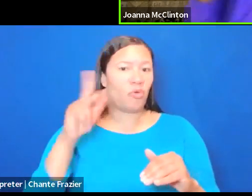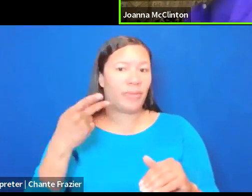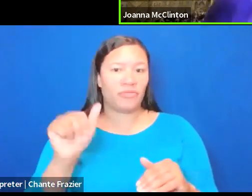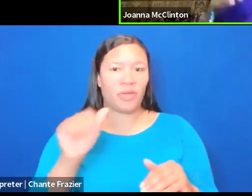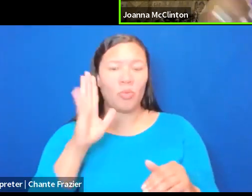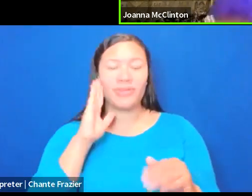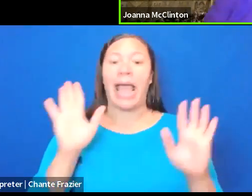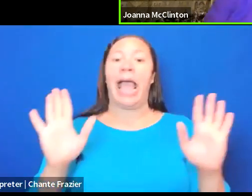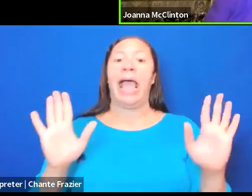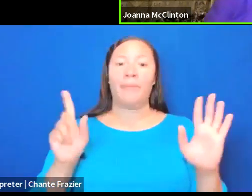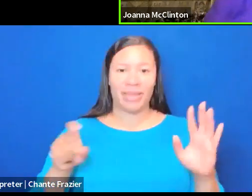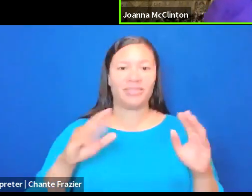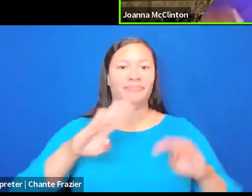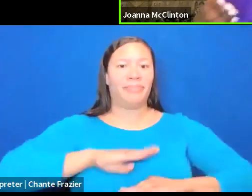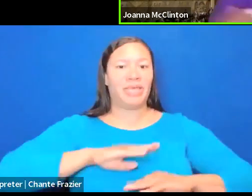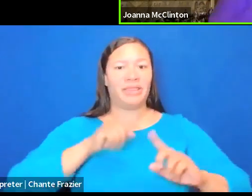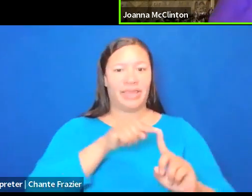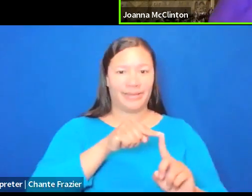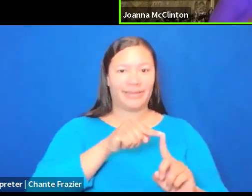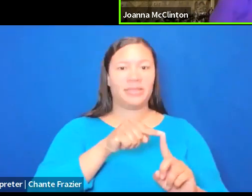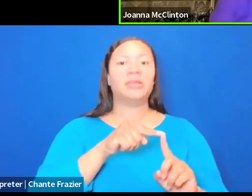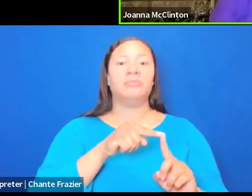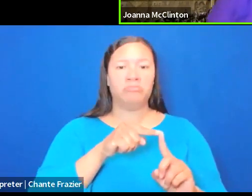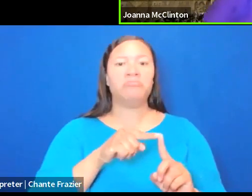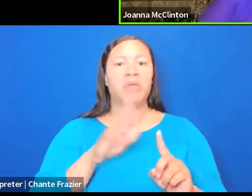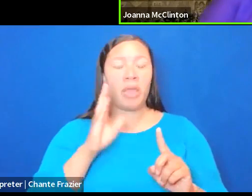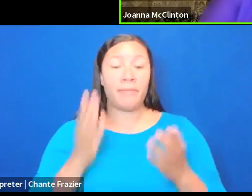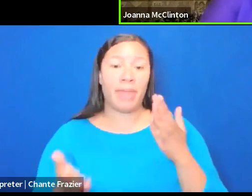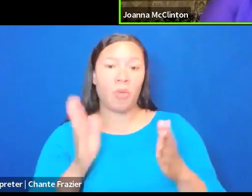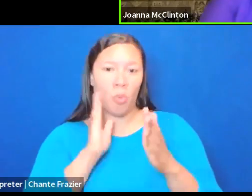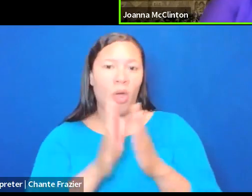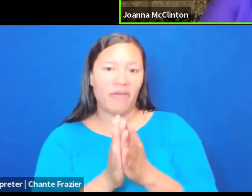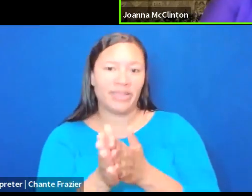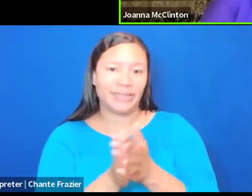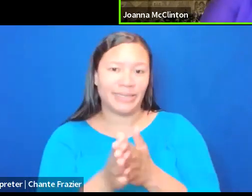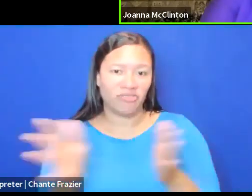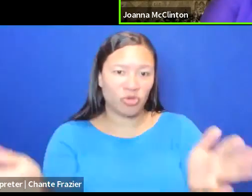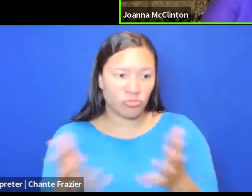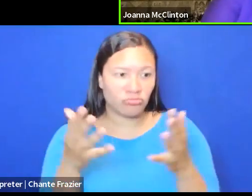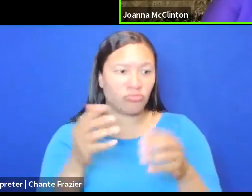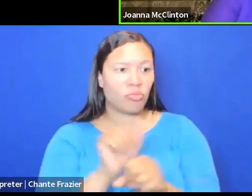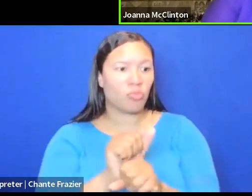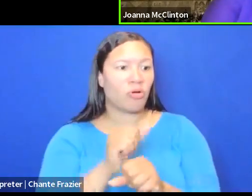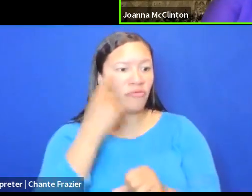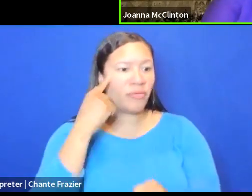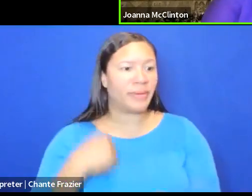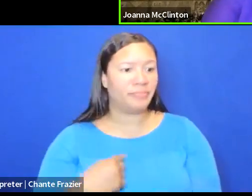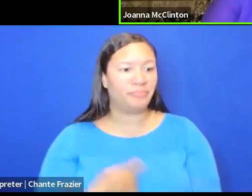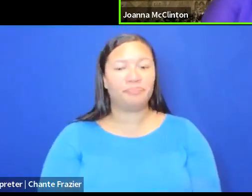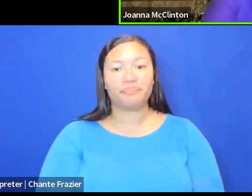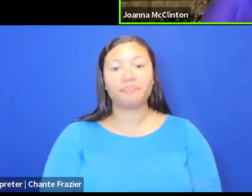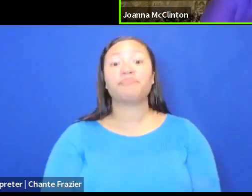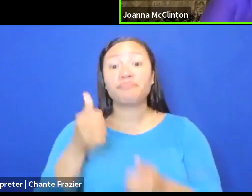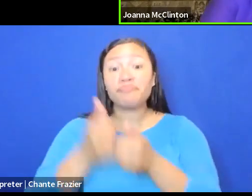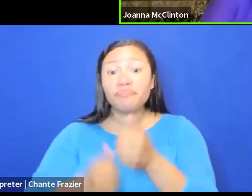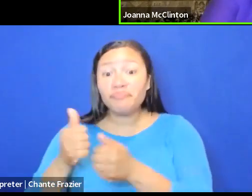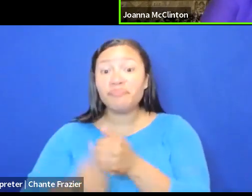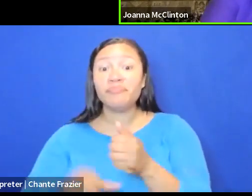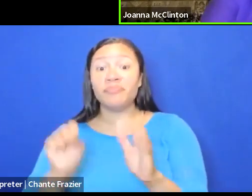the business community to pay women. Just by raising the wage of the state level